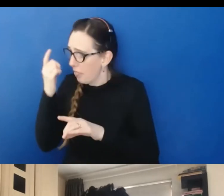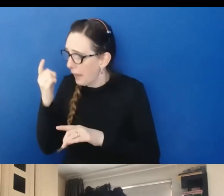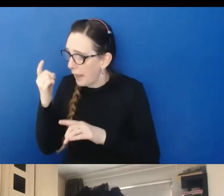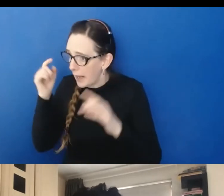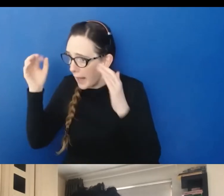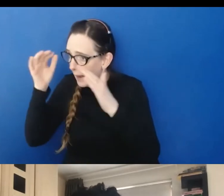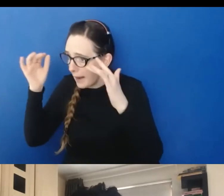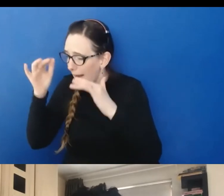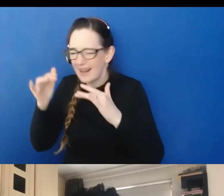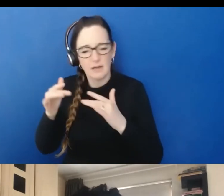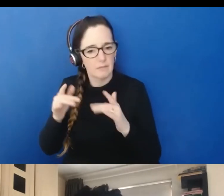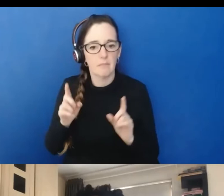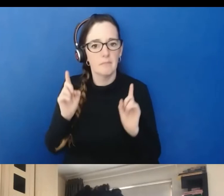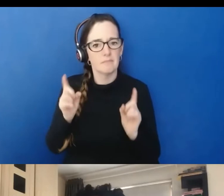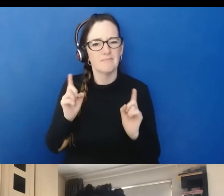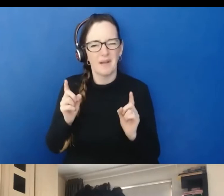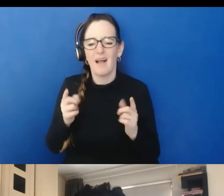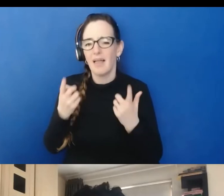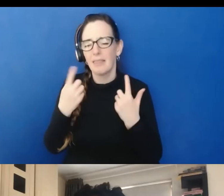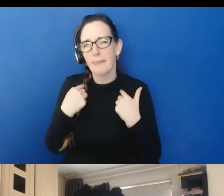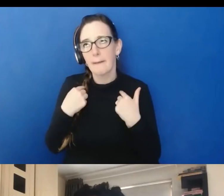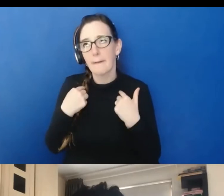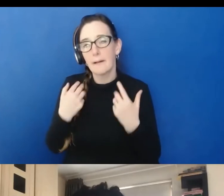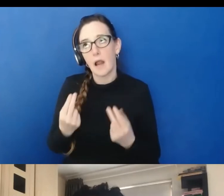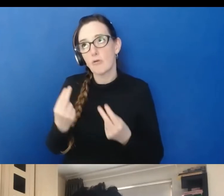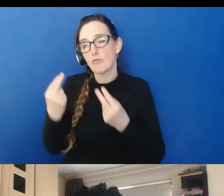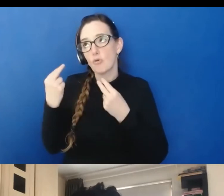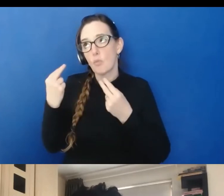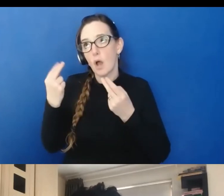we re in a learning moment of what we are doing and we are relating to that.